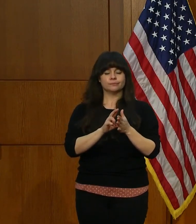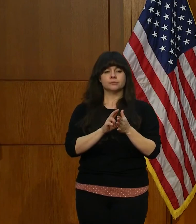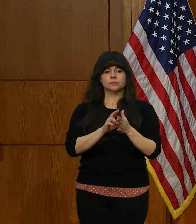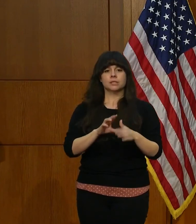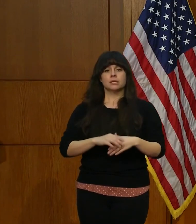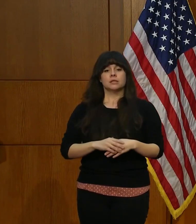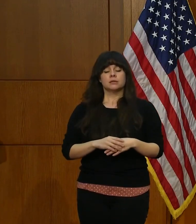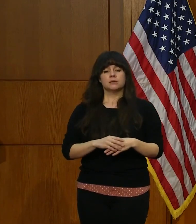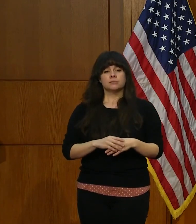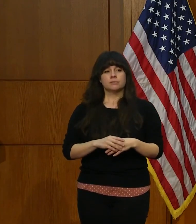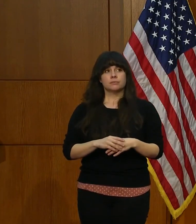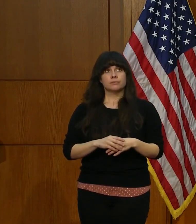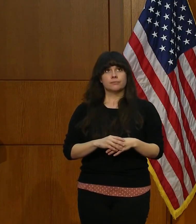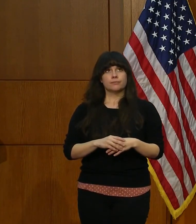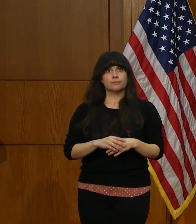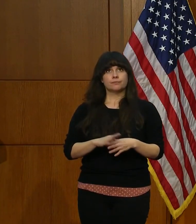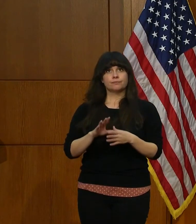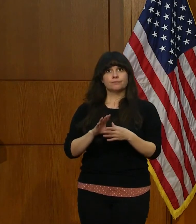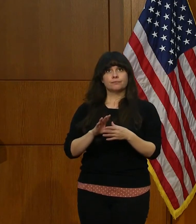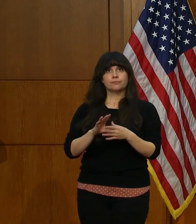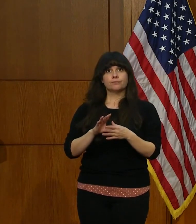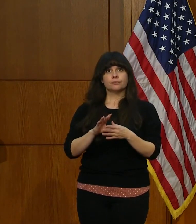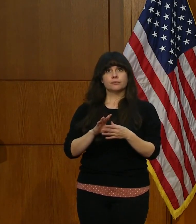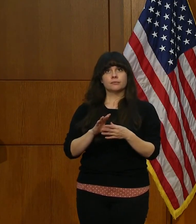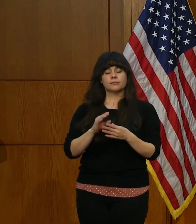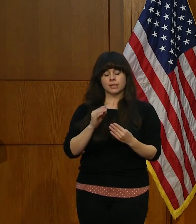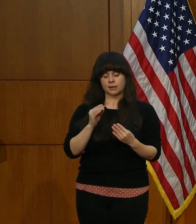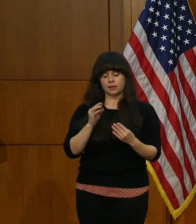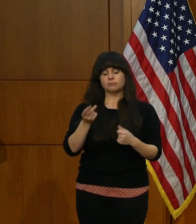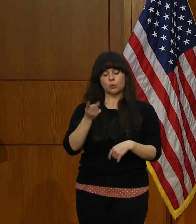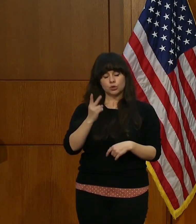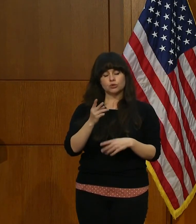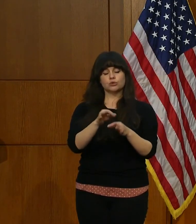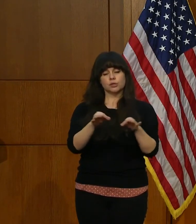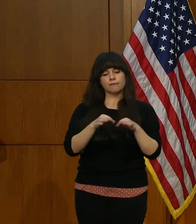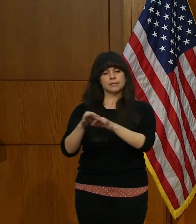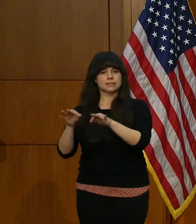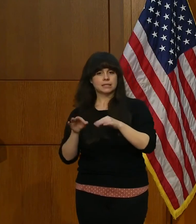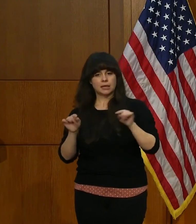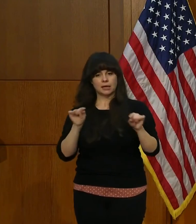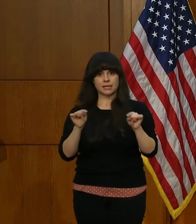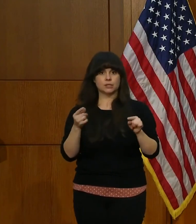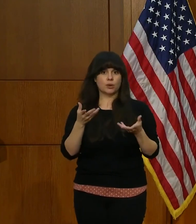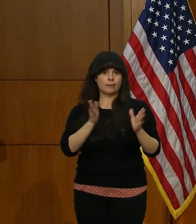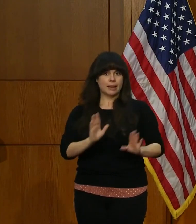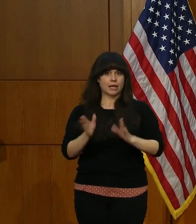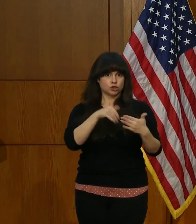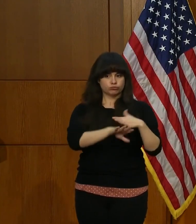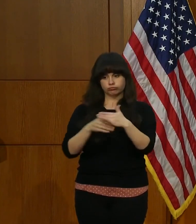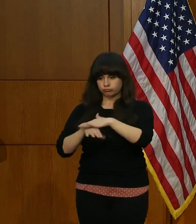SAID JUST TO REVIEW A SW. FAR AS THE CONTACT WAS CONCERNED,